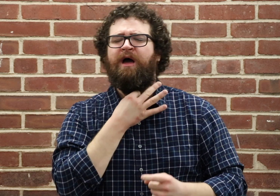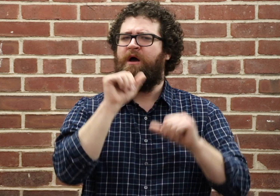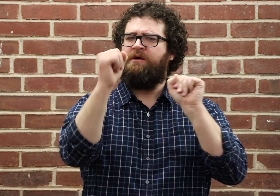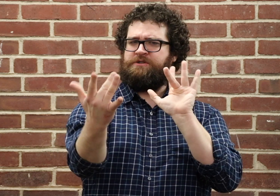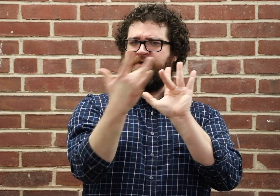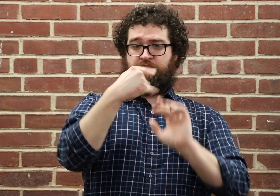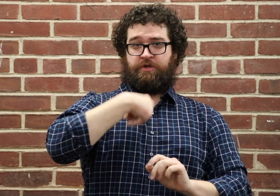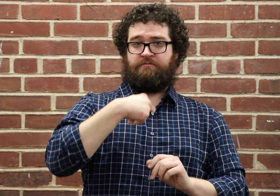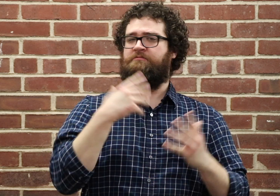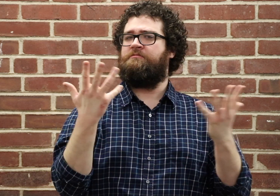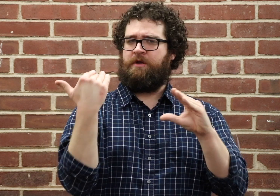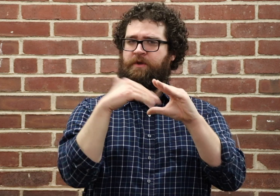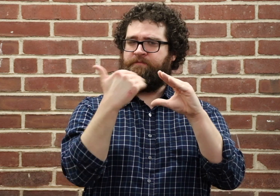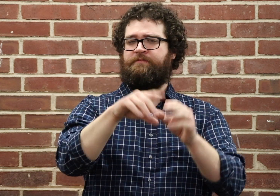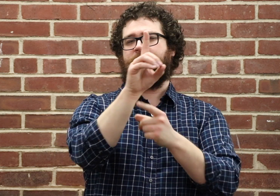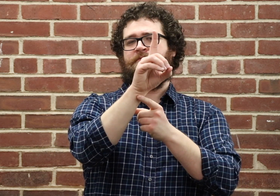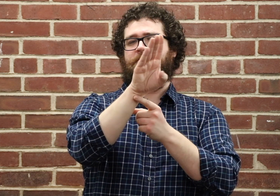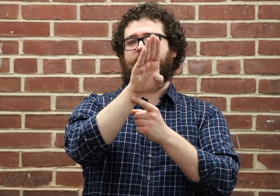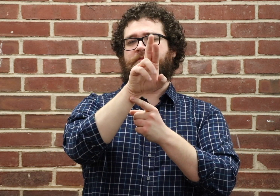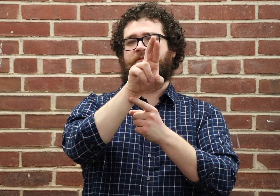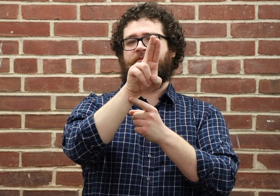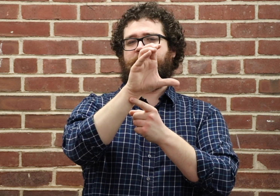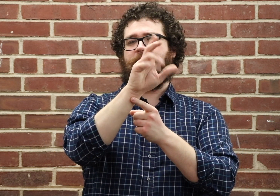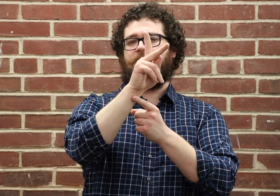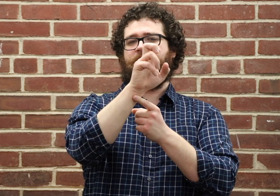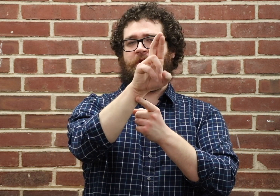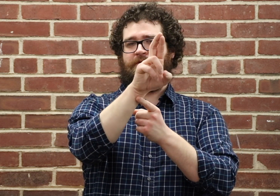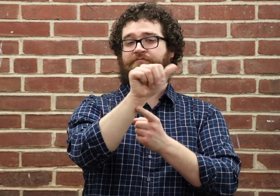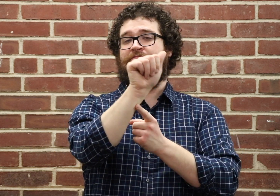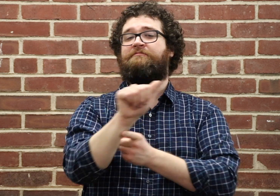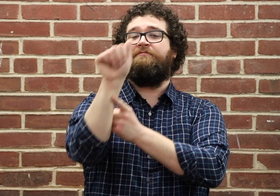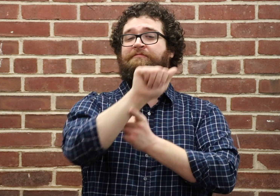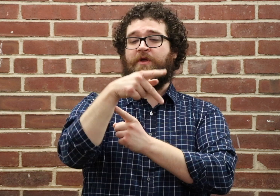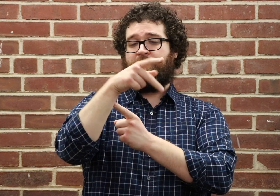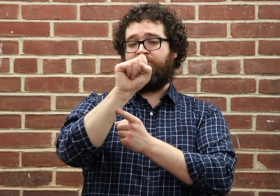related to the drama program feel free to contact me at dbrucker@psd.org.